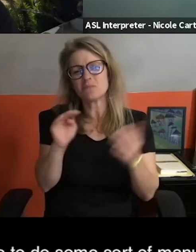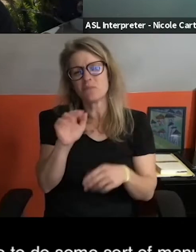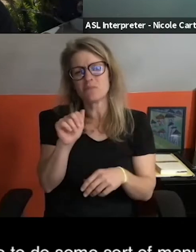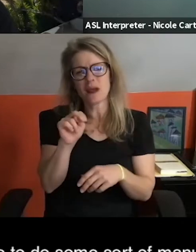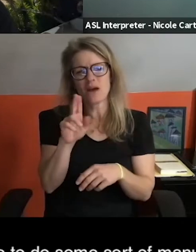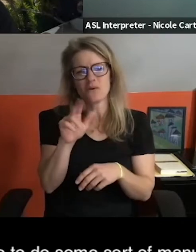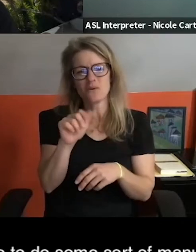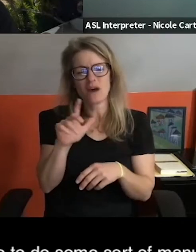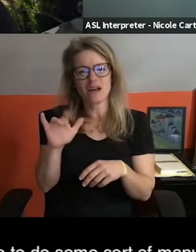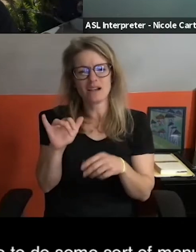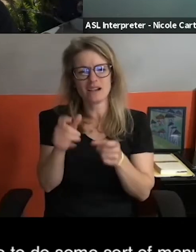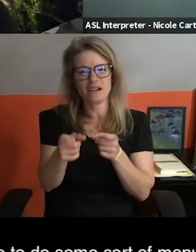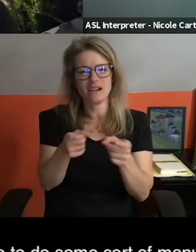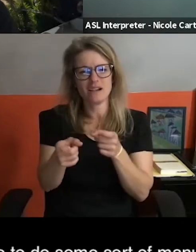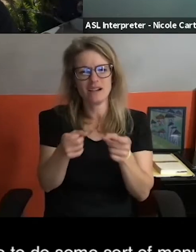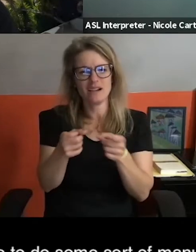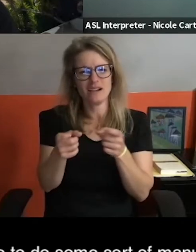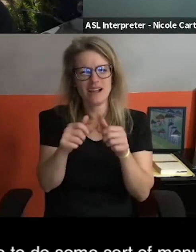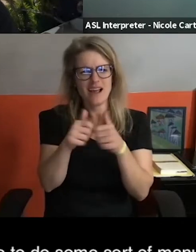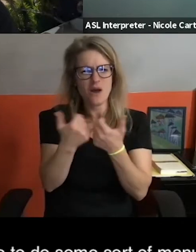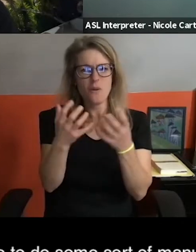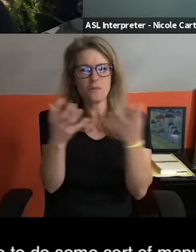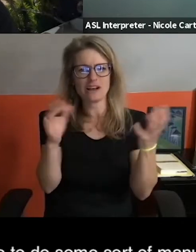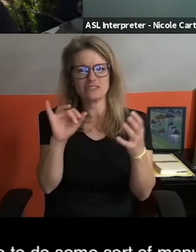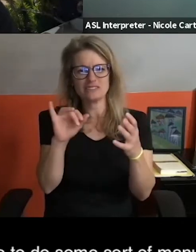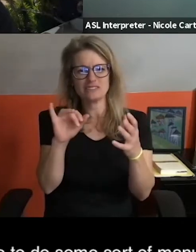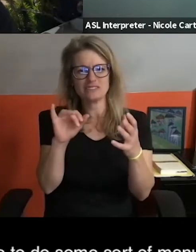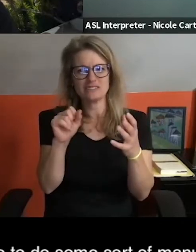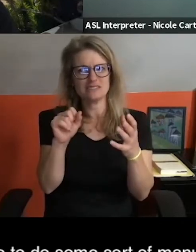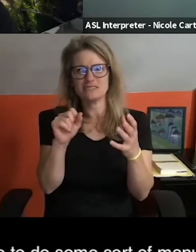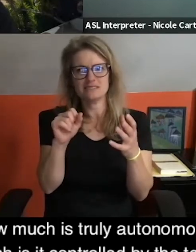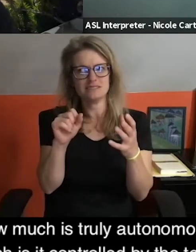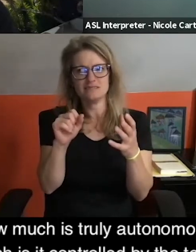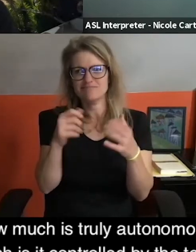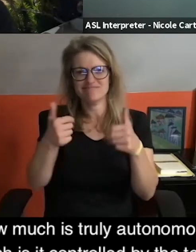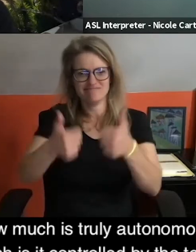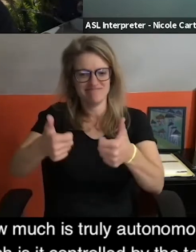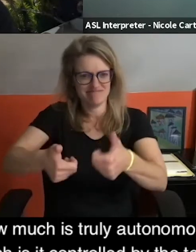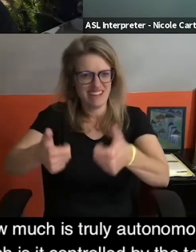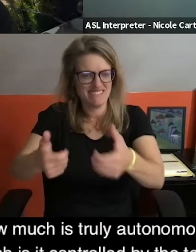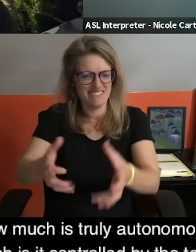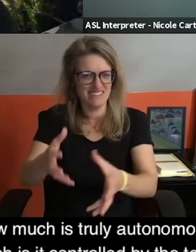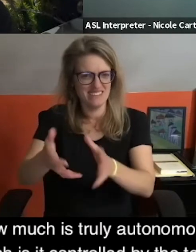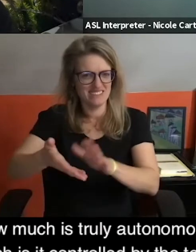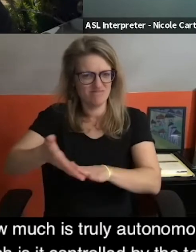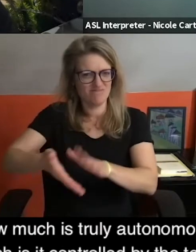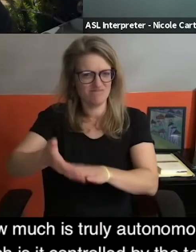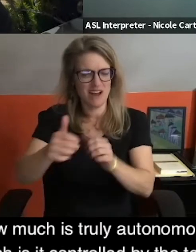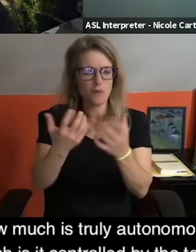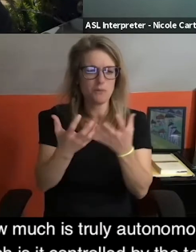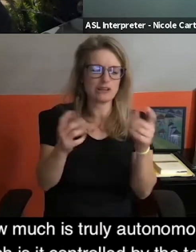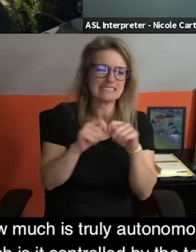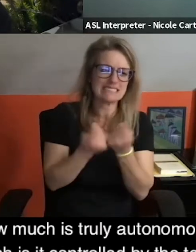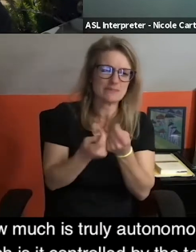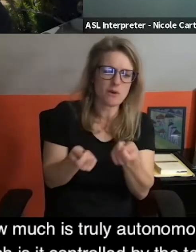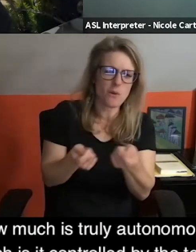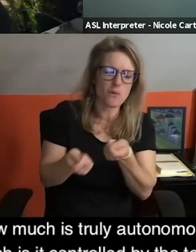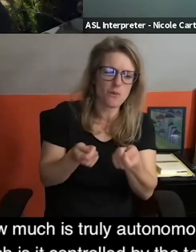does the team have to do some sort of manual manipulations i mean how much is truly autonomous